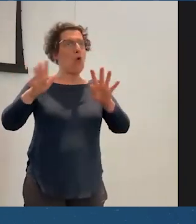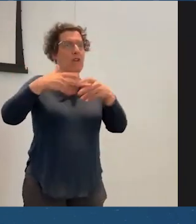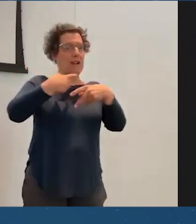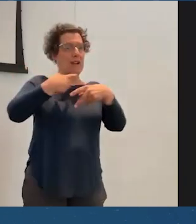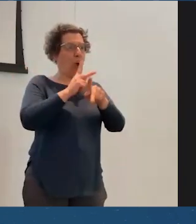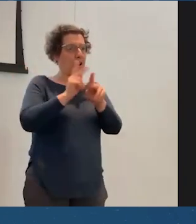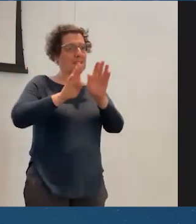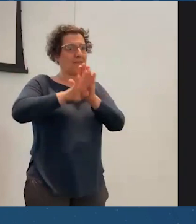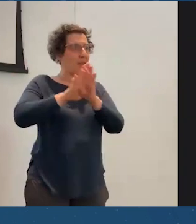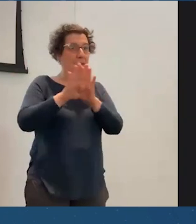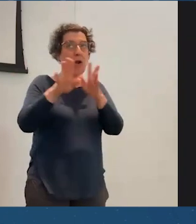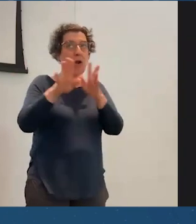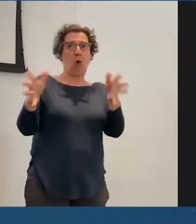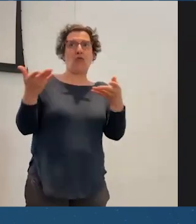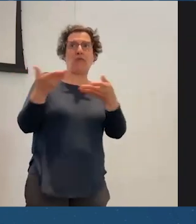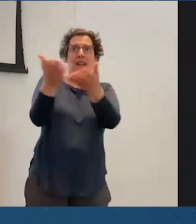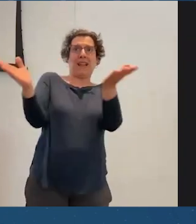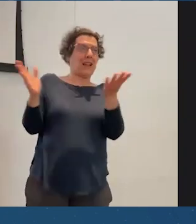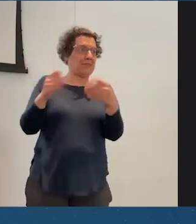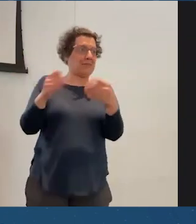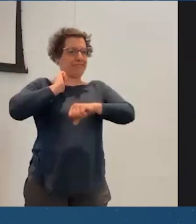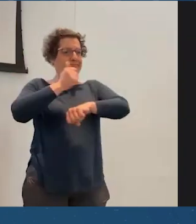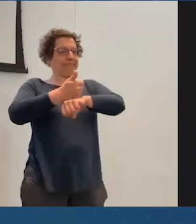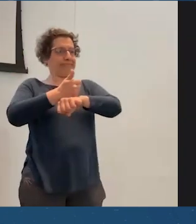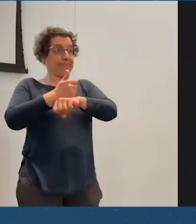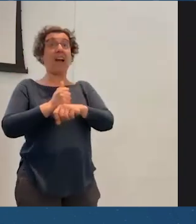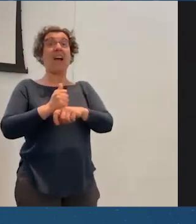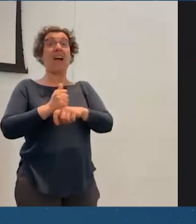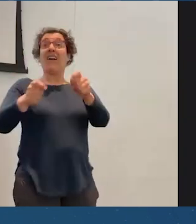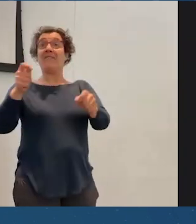where products are already baked. It's harder to make foundational changes